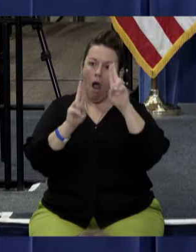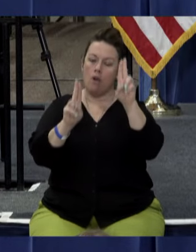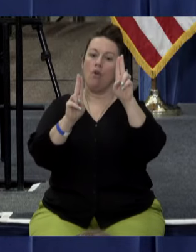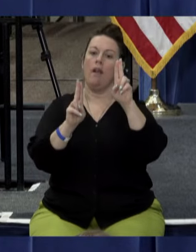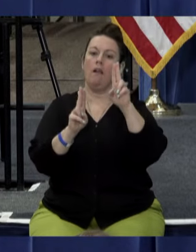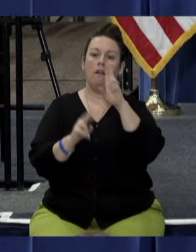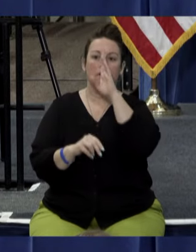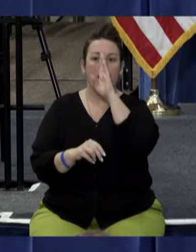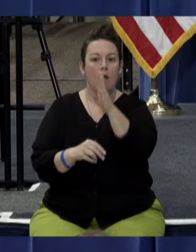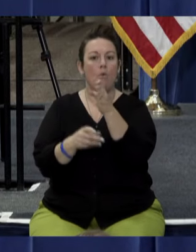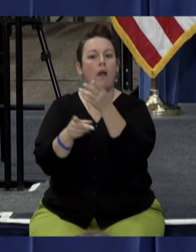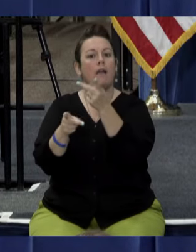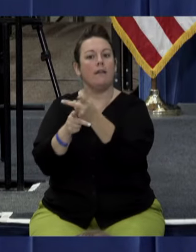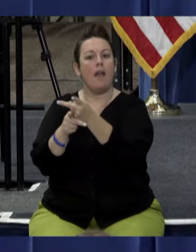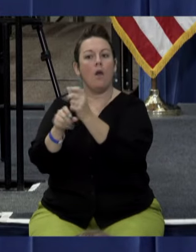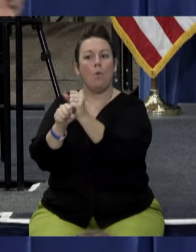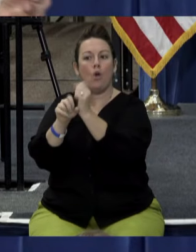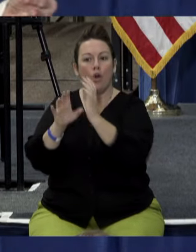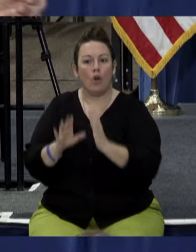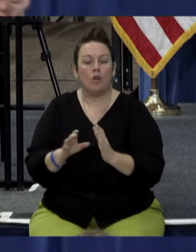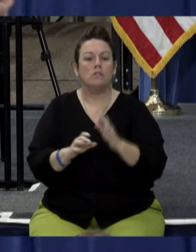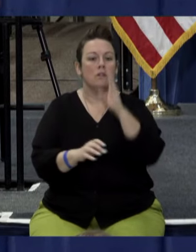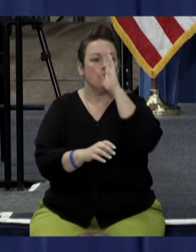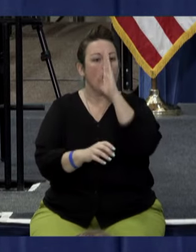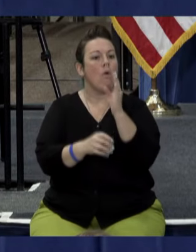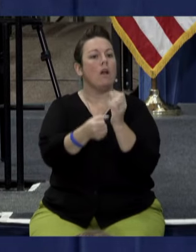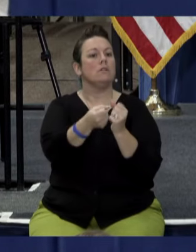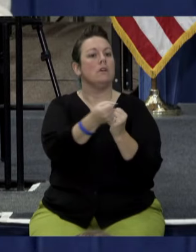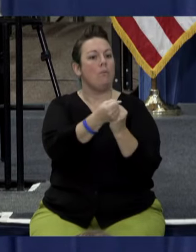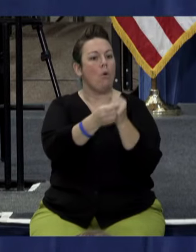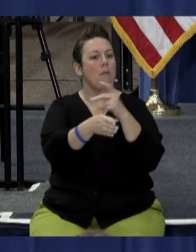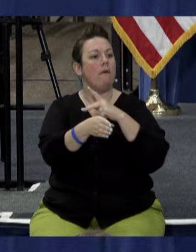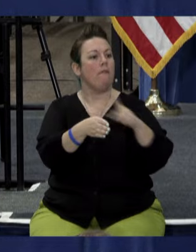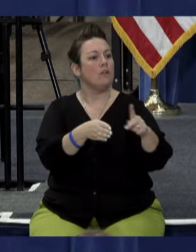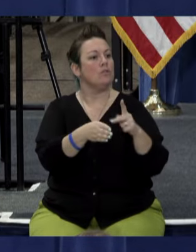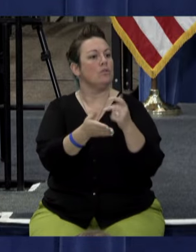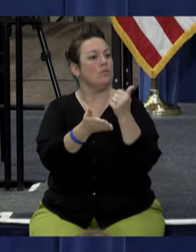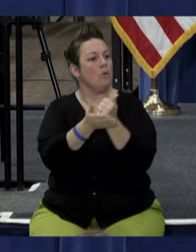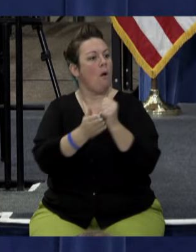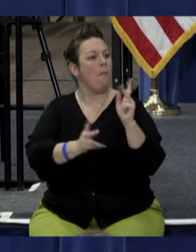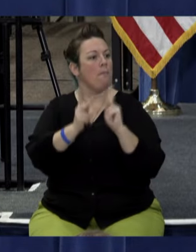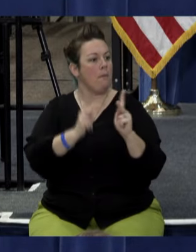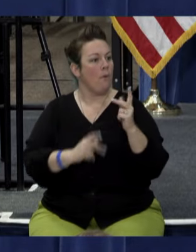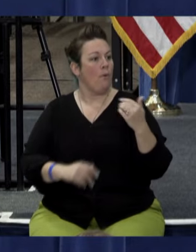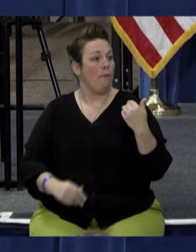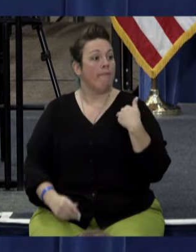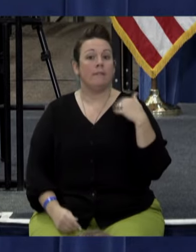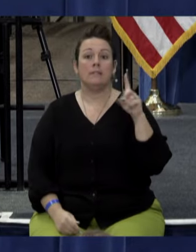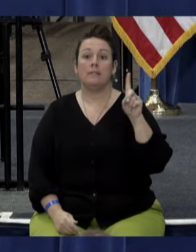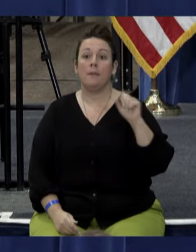direct support professionals who help people with disabilities. They support them to live